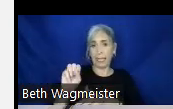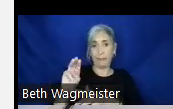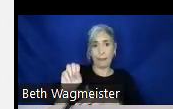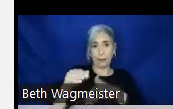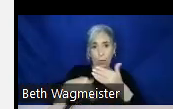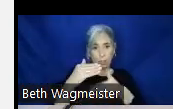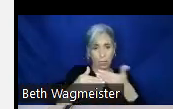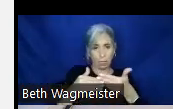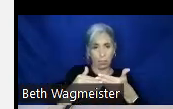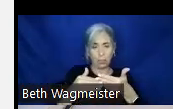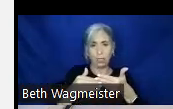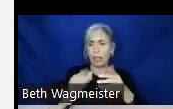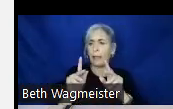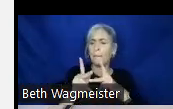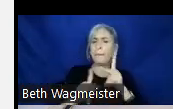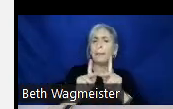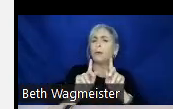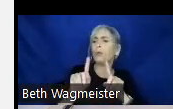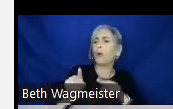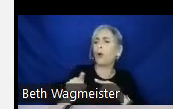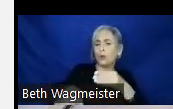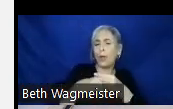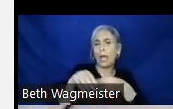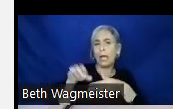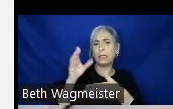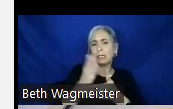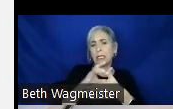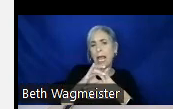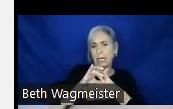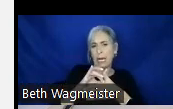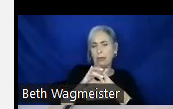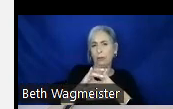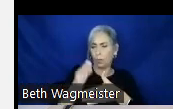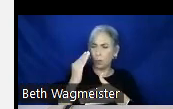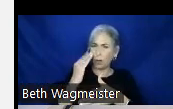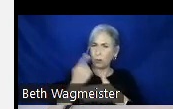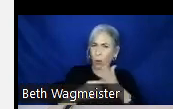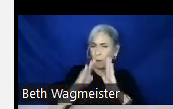the place where people go in to add content. We wanted to know what kind of barriers might exist